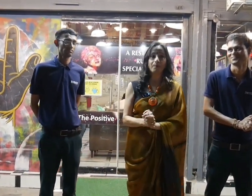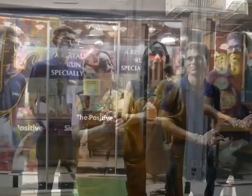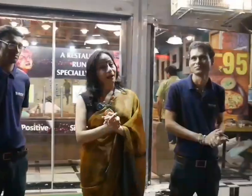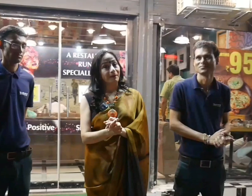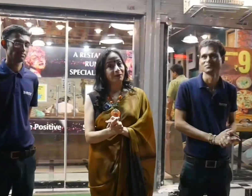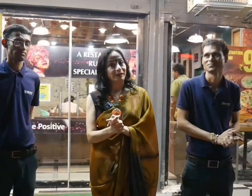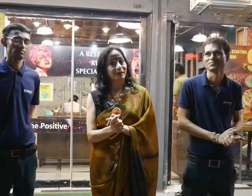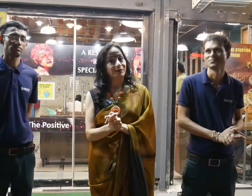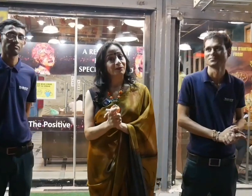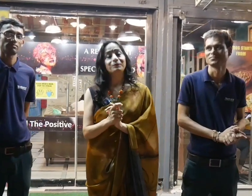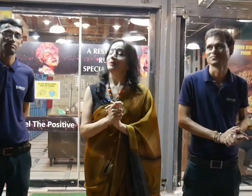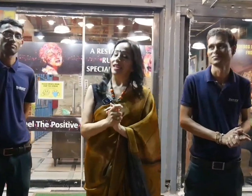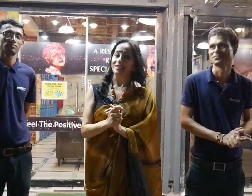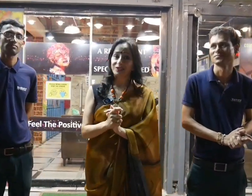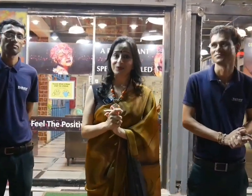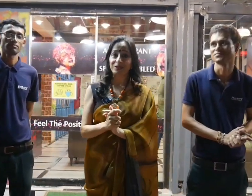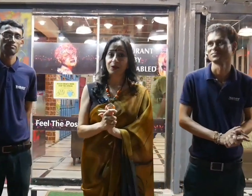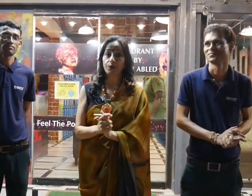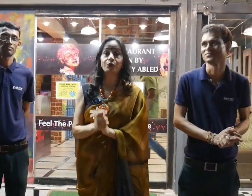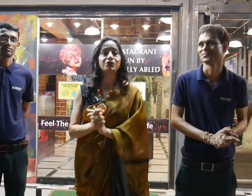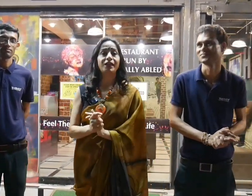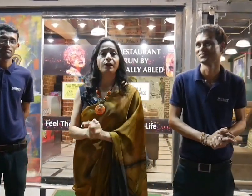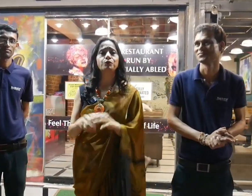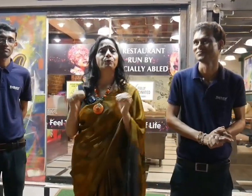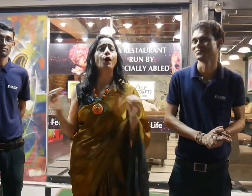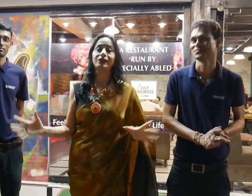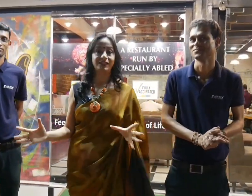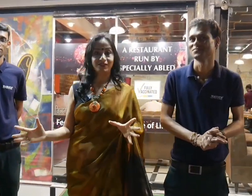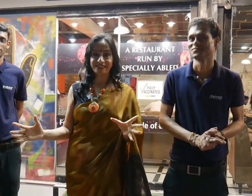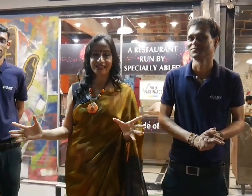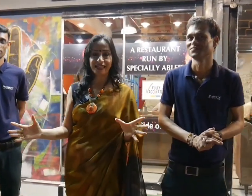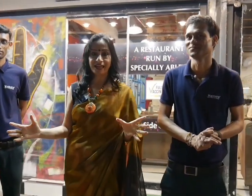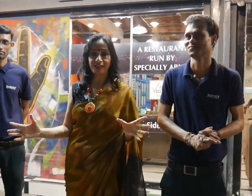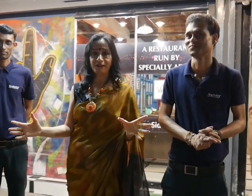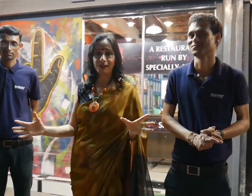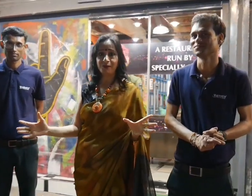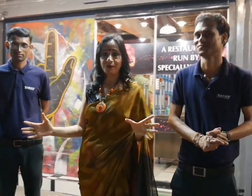now I'll see you next Tuesday, when I'll be coming up with something new, something very exciting